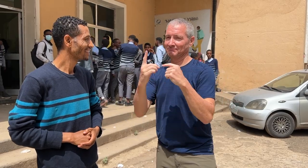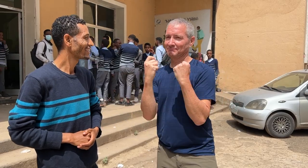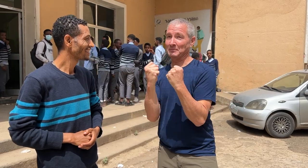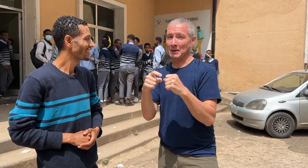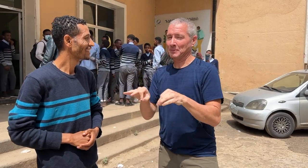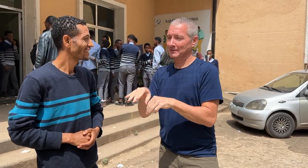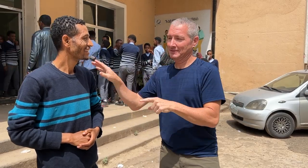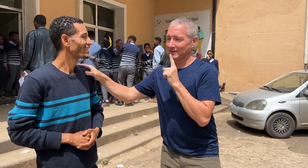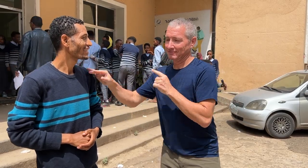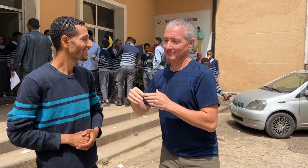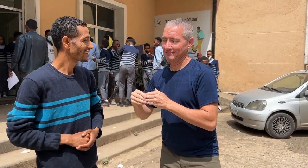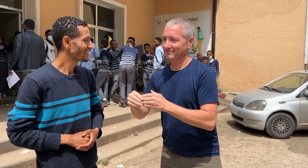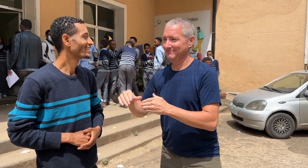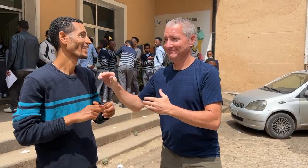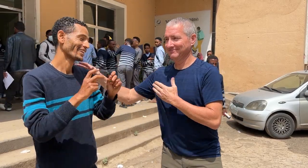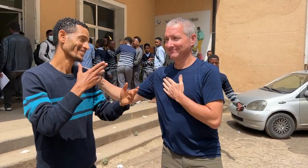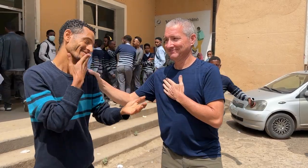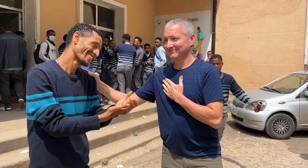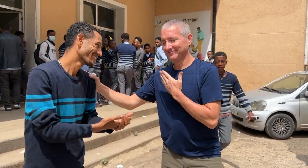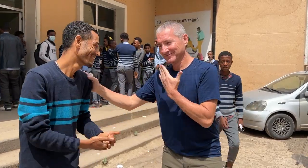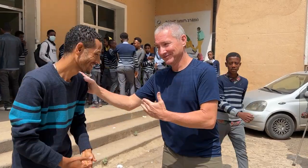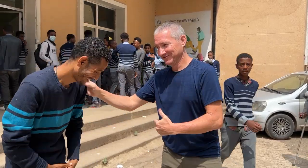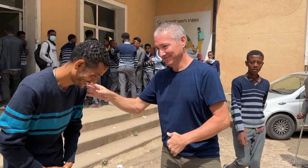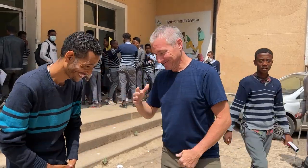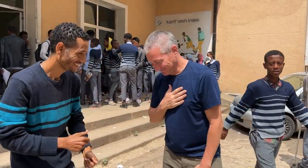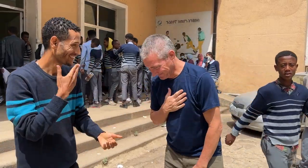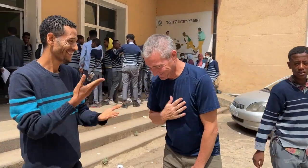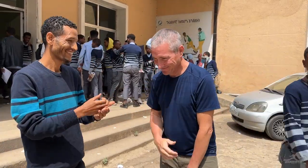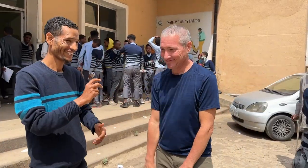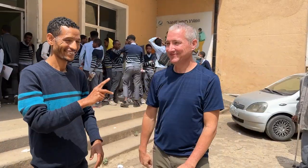But I’m happy to see Deaf teachers like you to take the lead. Thank you!